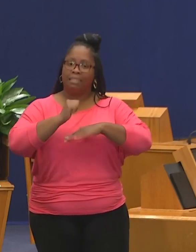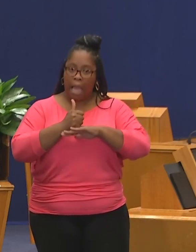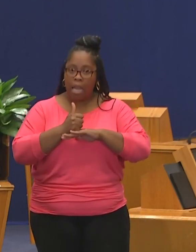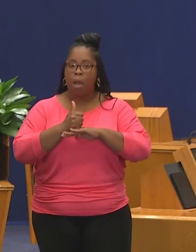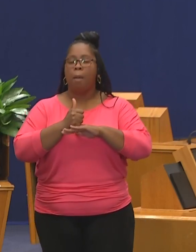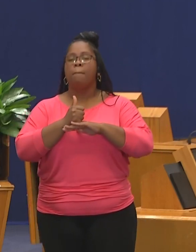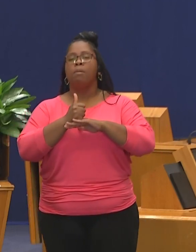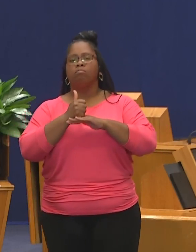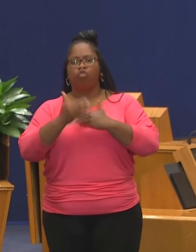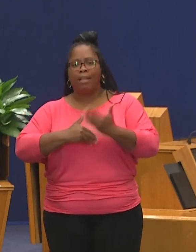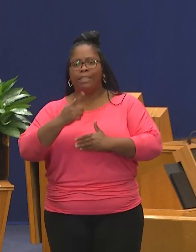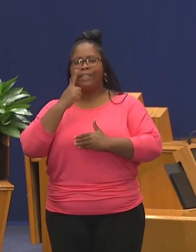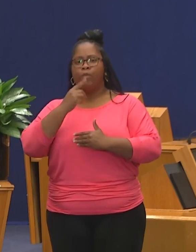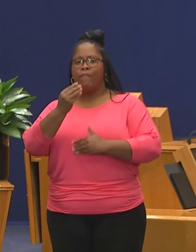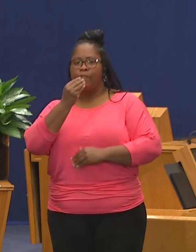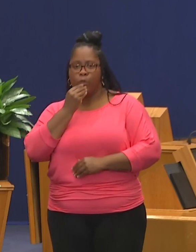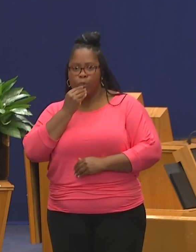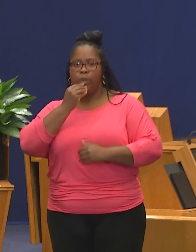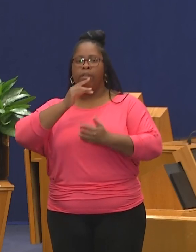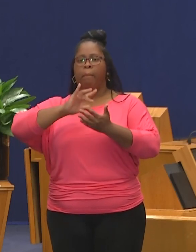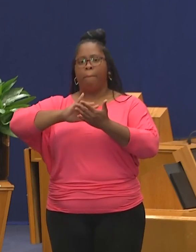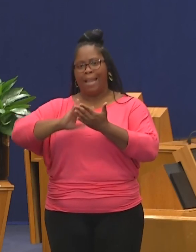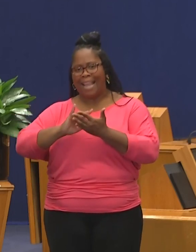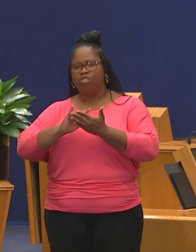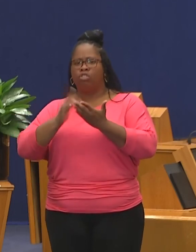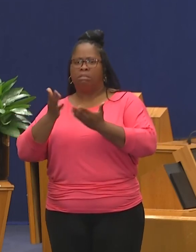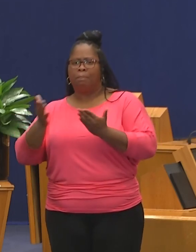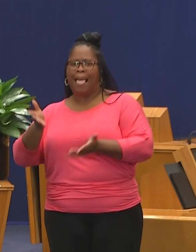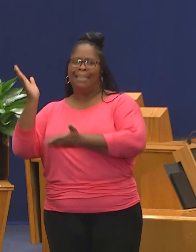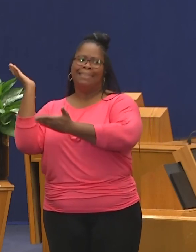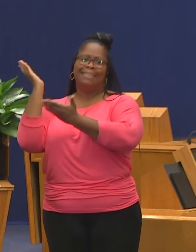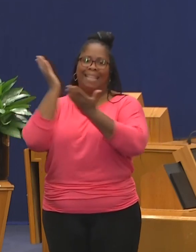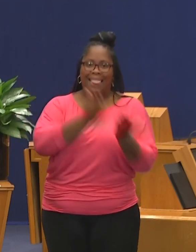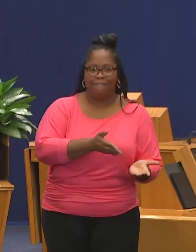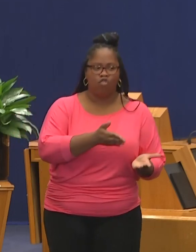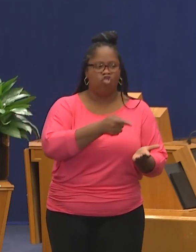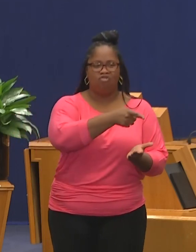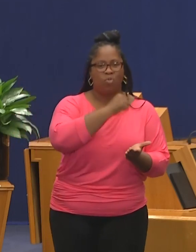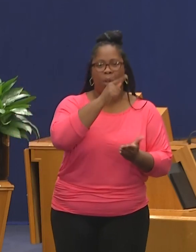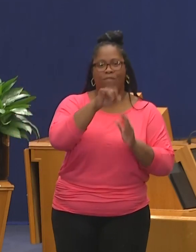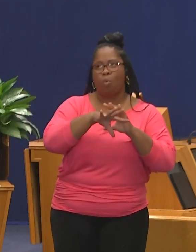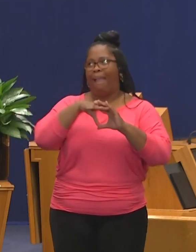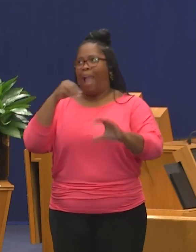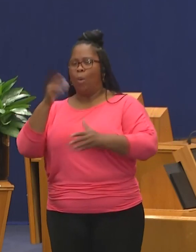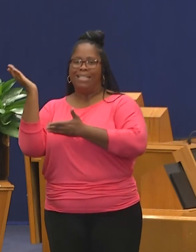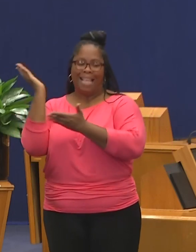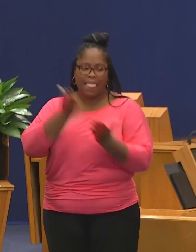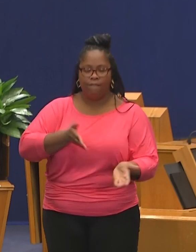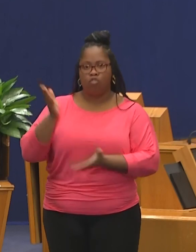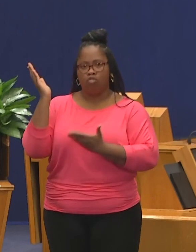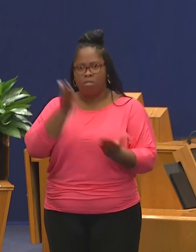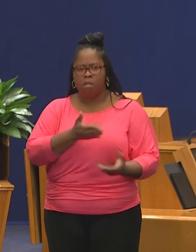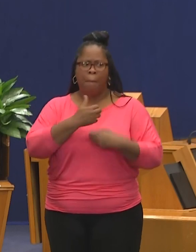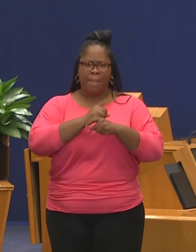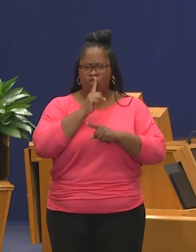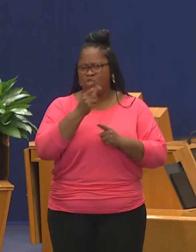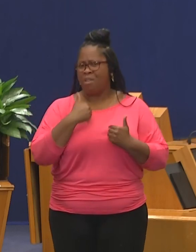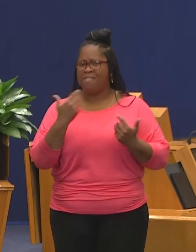SURE THAT THEY'VE AN RANGED TO HAVE THEIR FOOD, MEDICATION AND SUPPLIES DELIVERED.